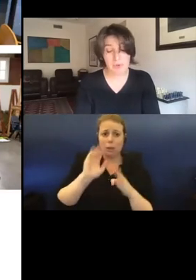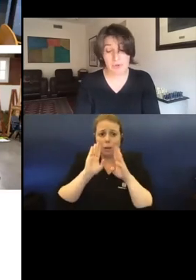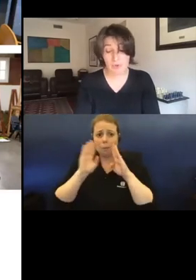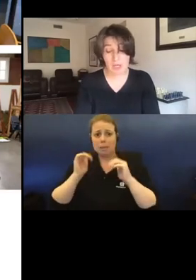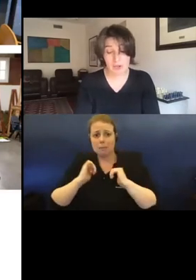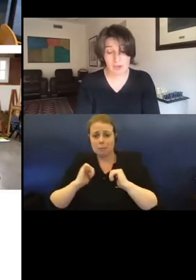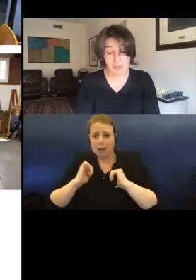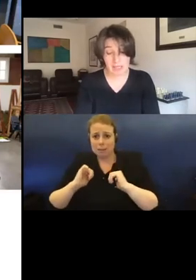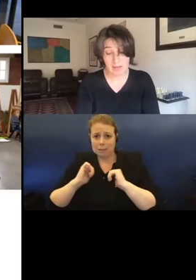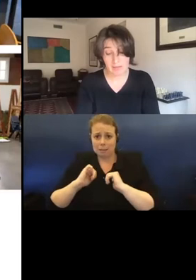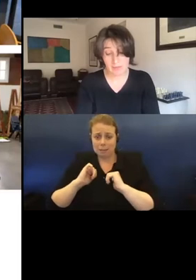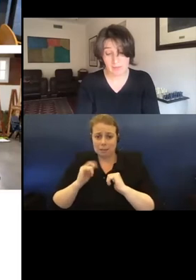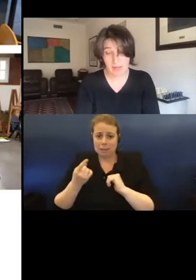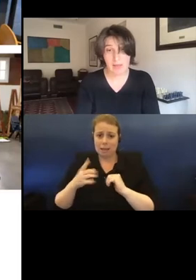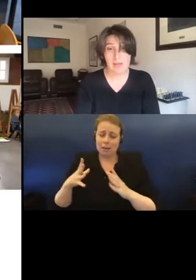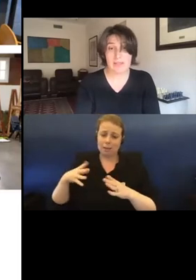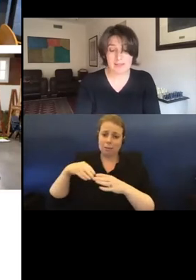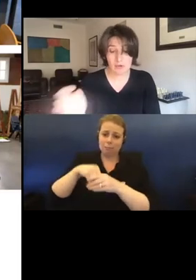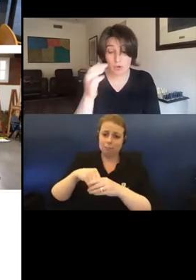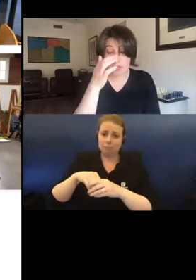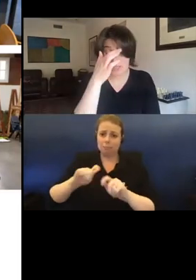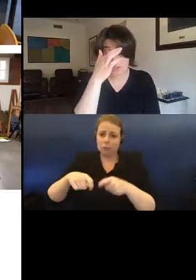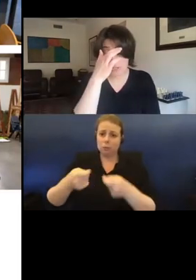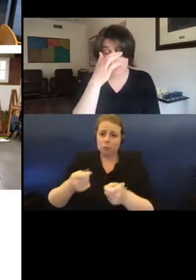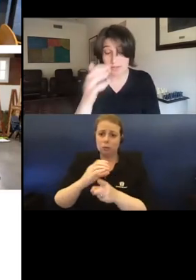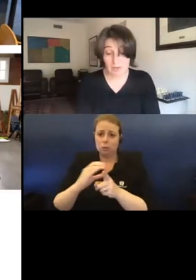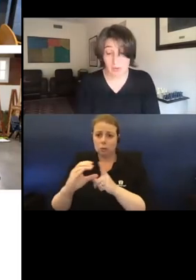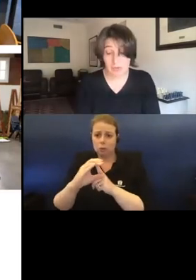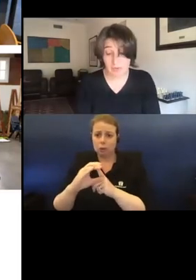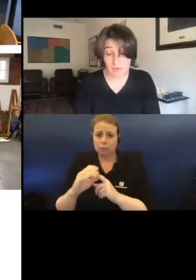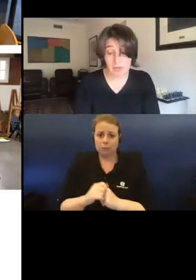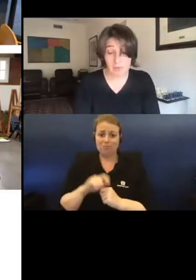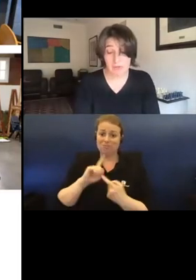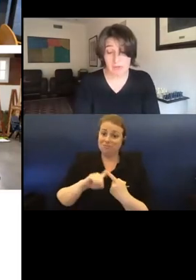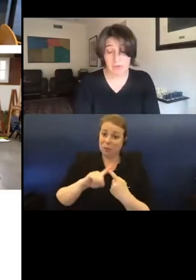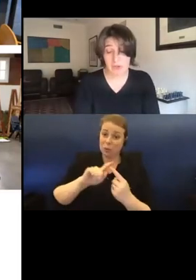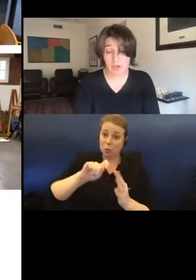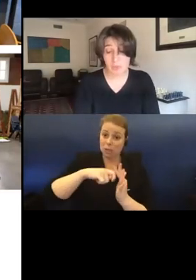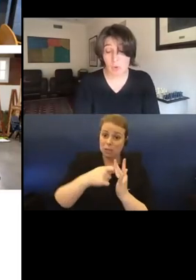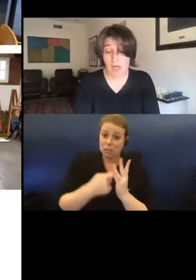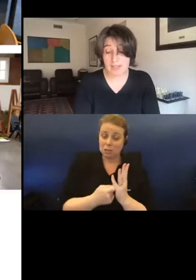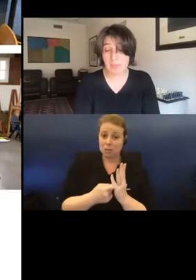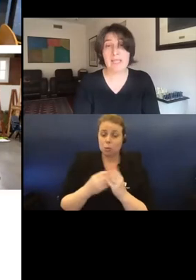to culture they make this is an ongoing series with with films featuring more artists planned